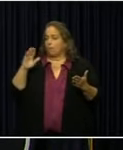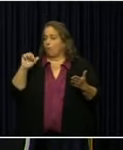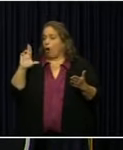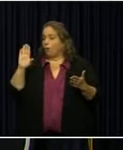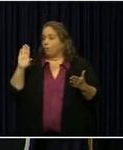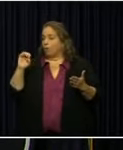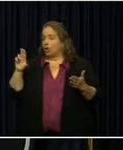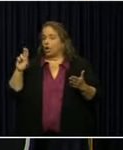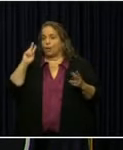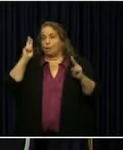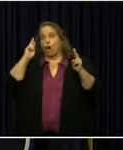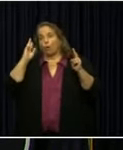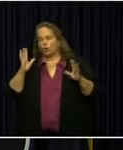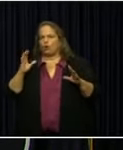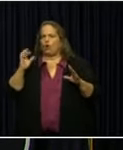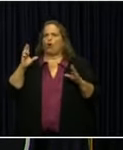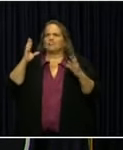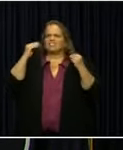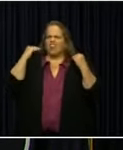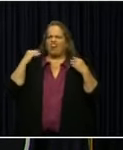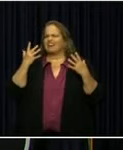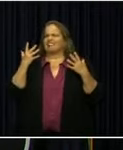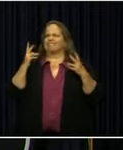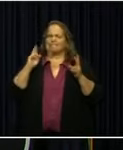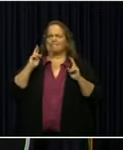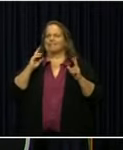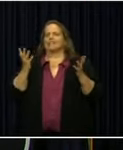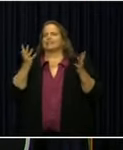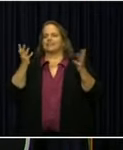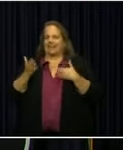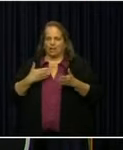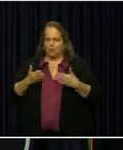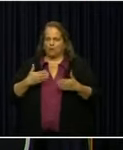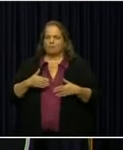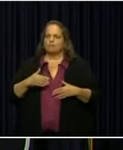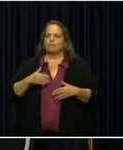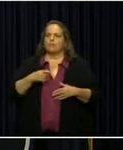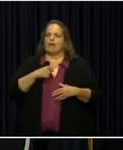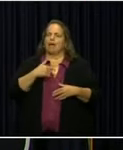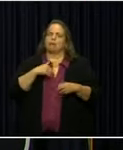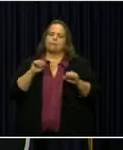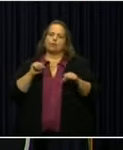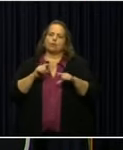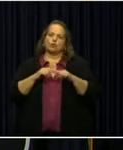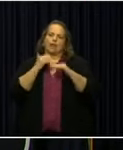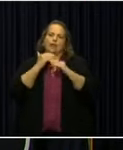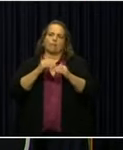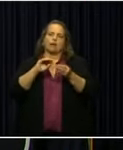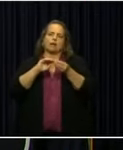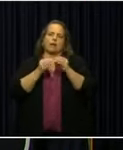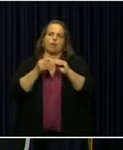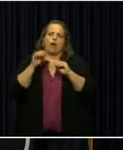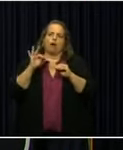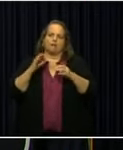INDUSTRIES, OUR AREAS ARE HUNGRY FOR THAT DIALOGUE AND TO SEE -- LISTEN, I KNOW EVERYBODY'S